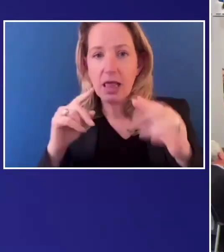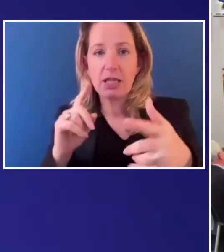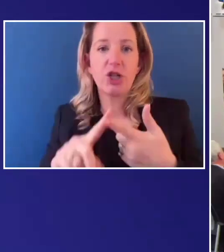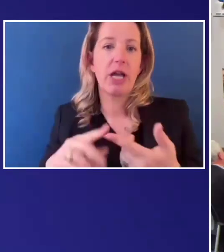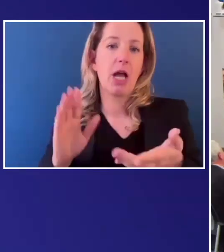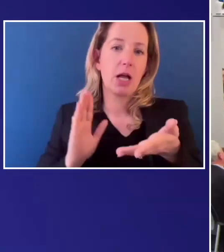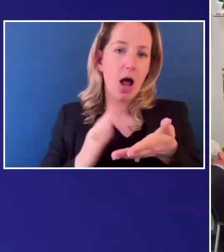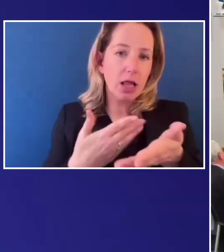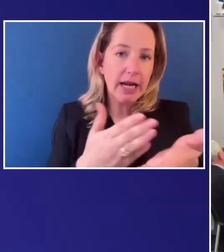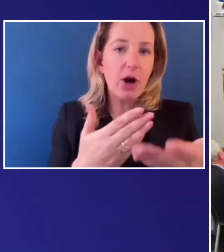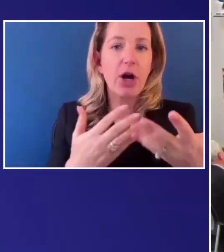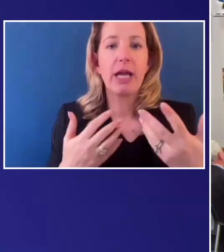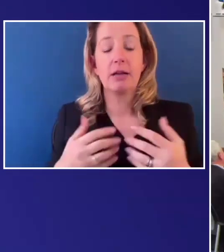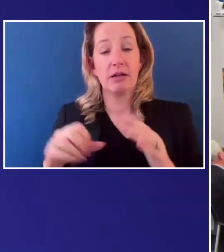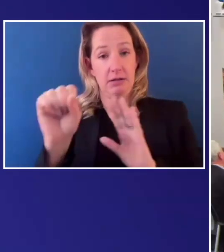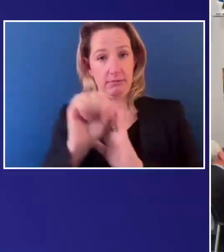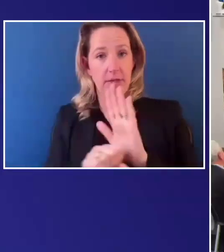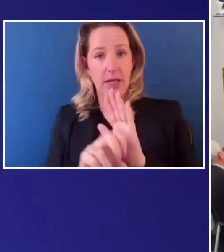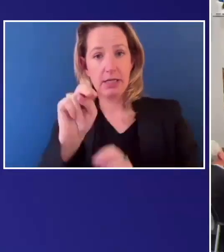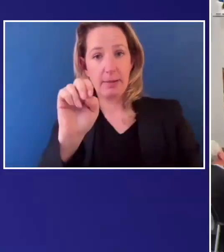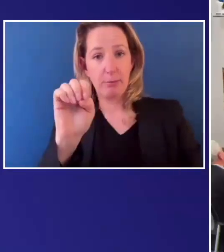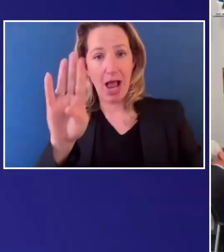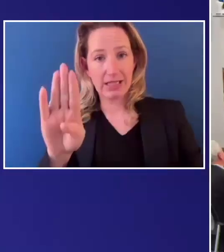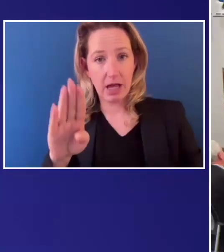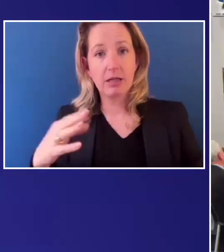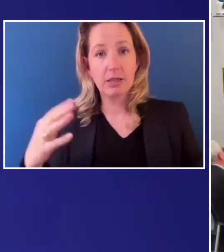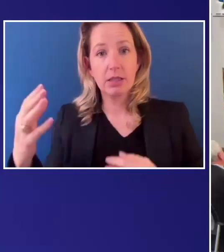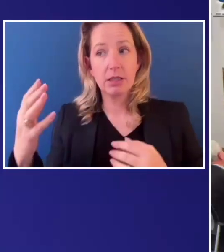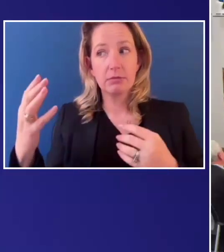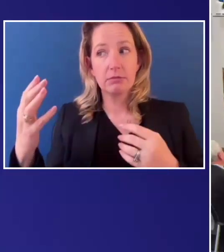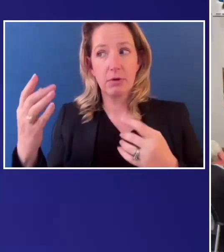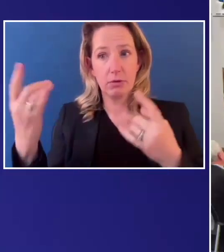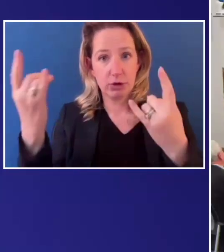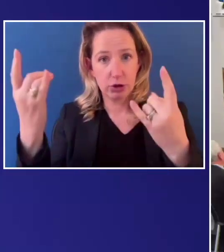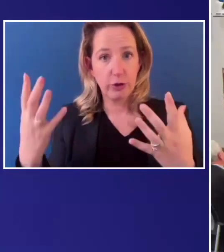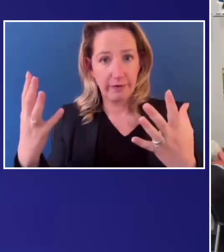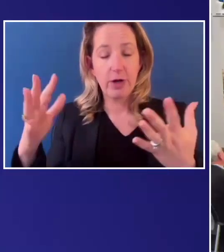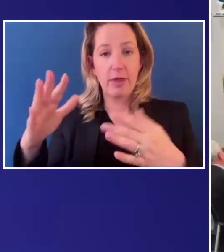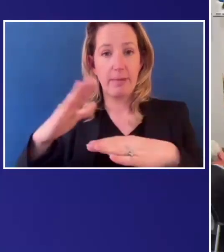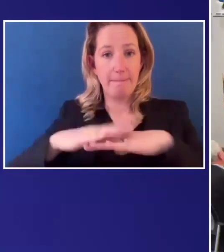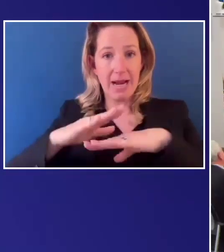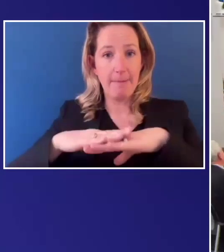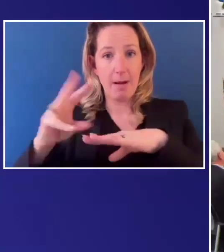in Nebraska, for servers at restaurants, the minimum wage is $2.30 something.